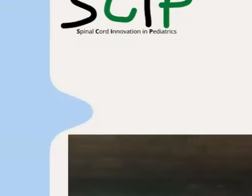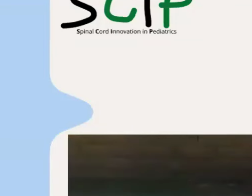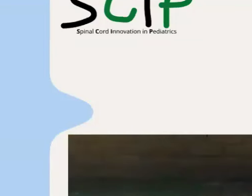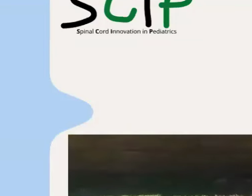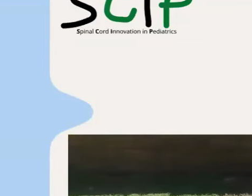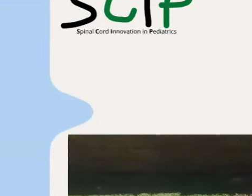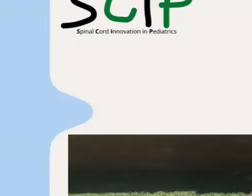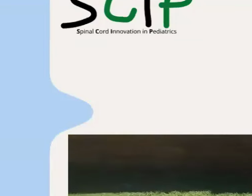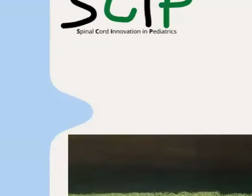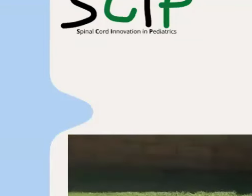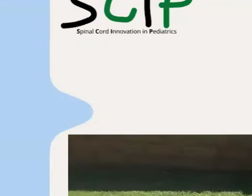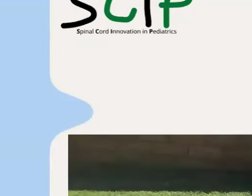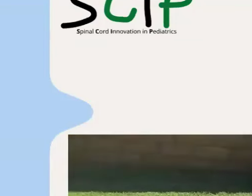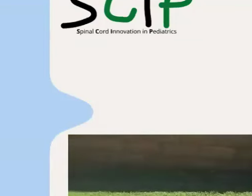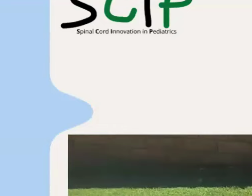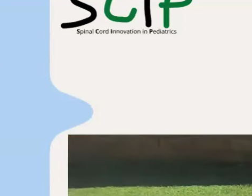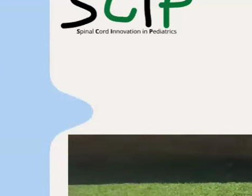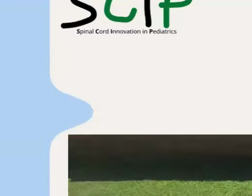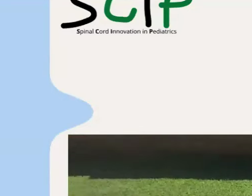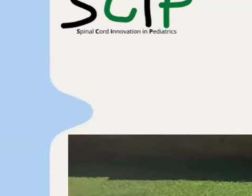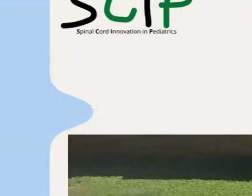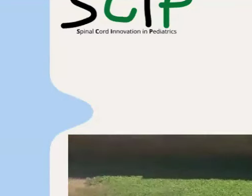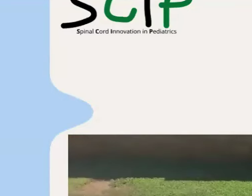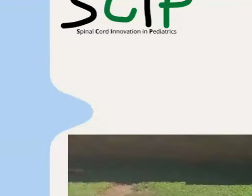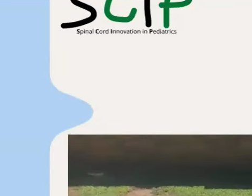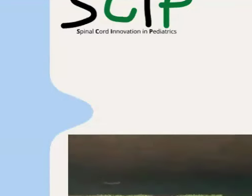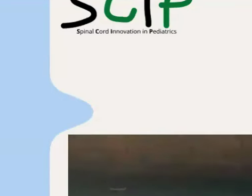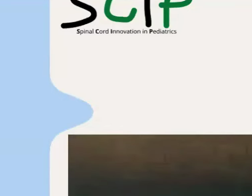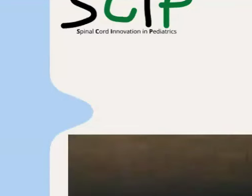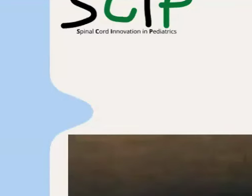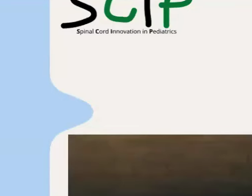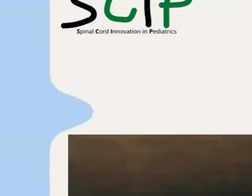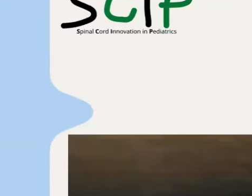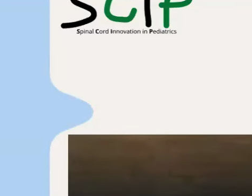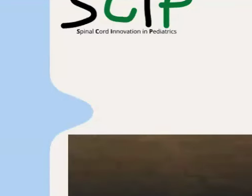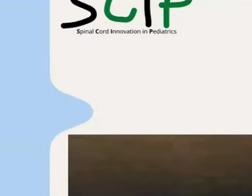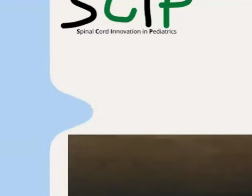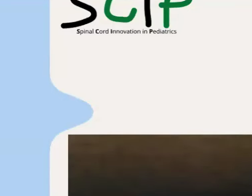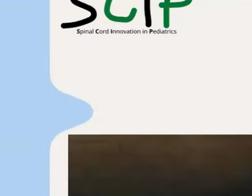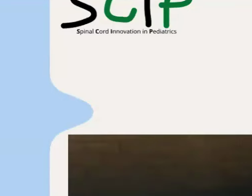This basically highlights the degree of improvement that is possible, and the fact that neuroplasticity